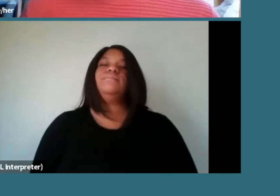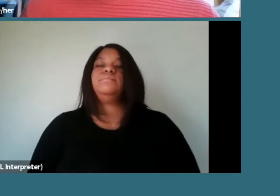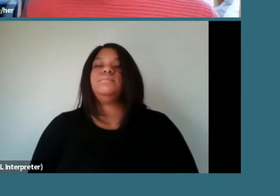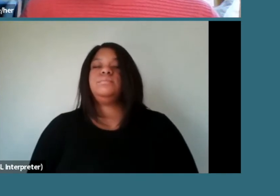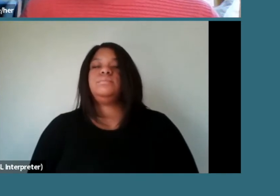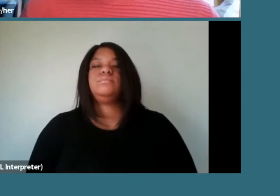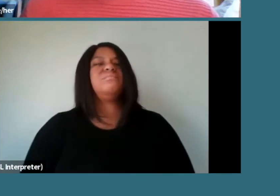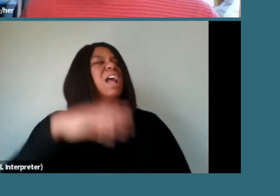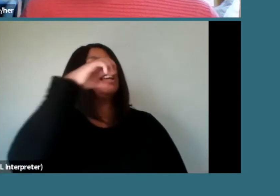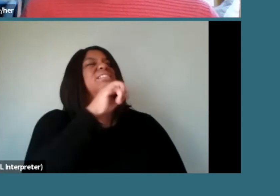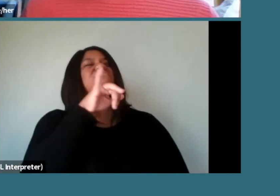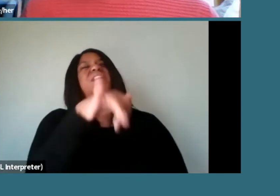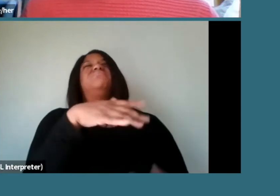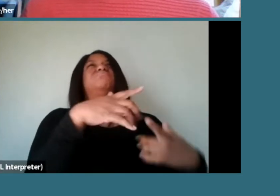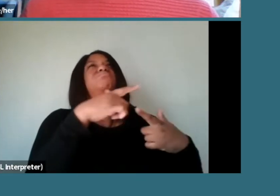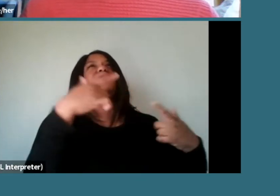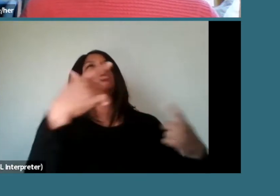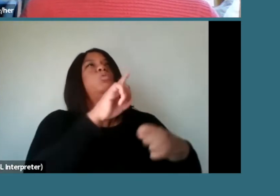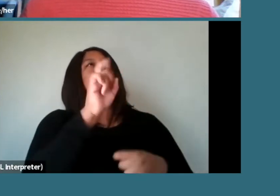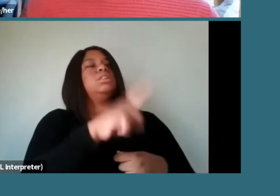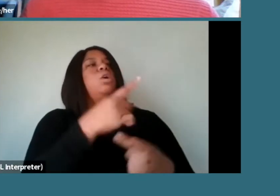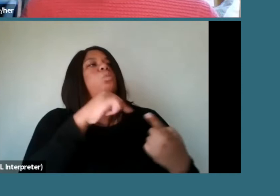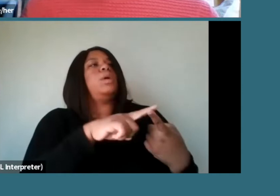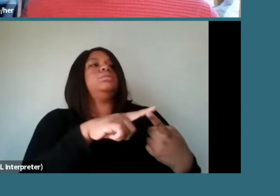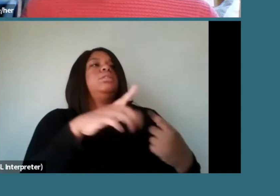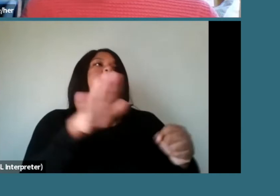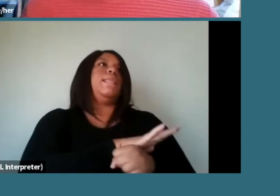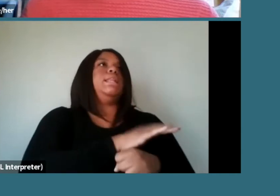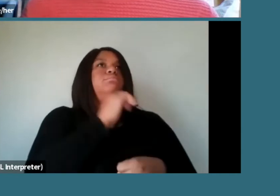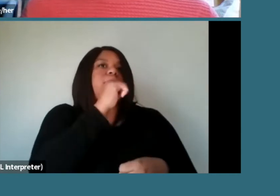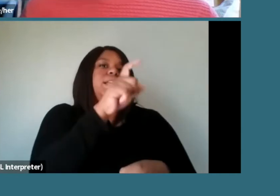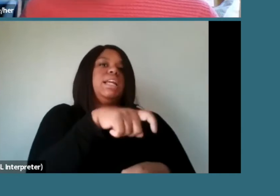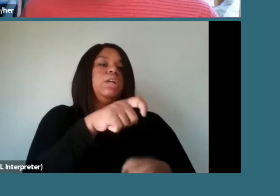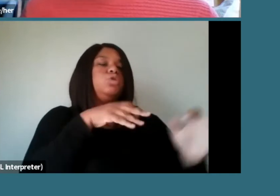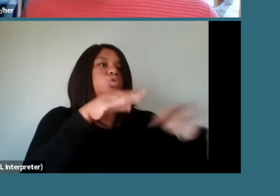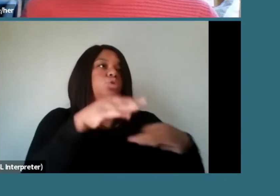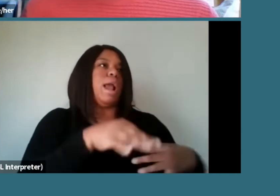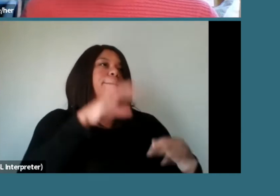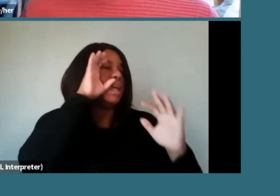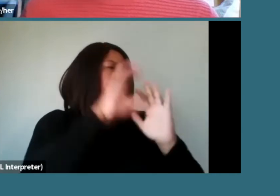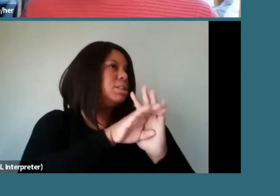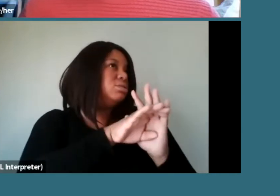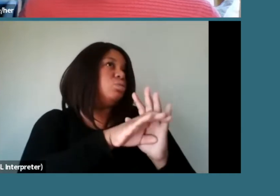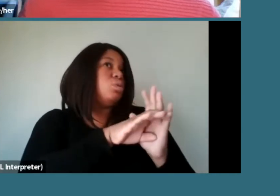of a larger question of, like, when is it completely unnecessary to describe an image, and is there ever a time where it's